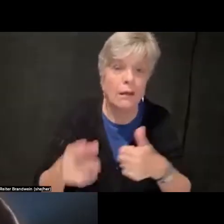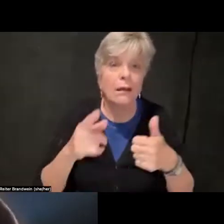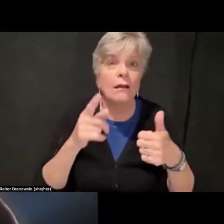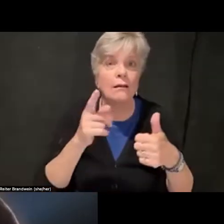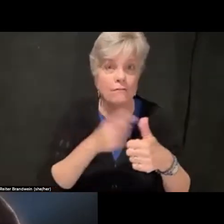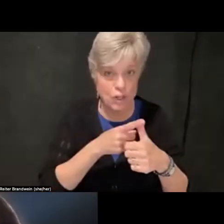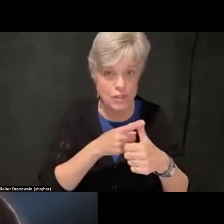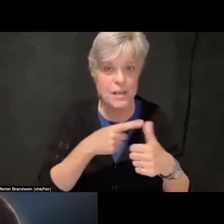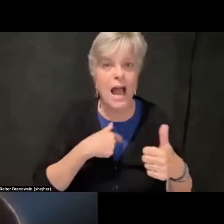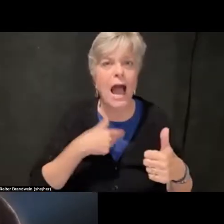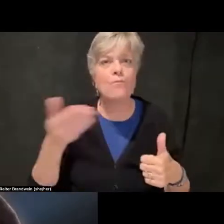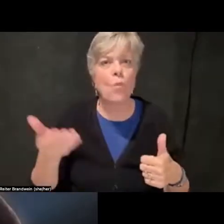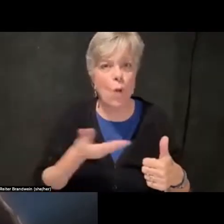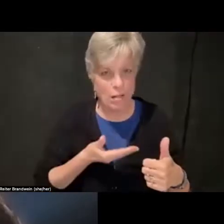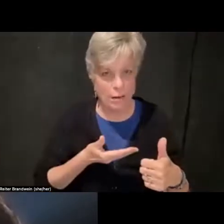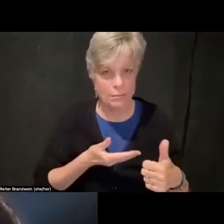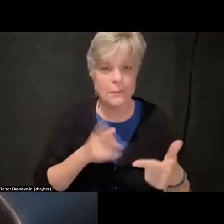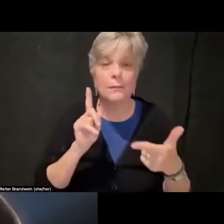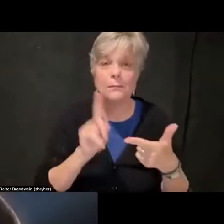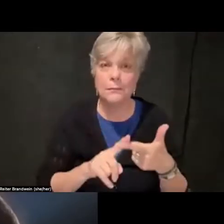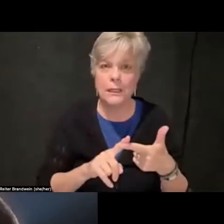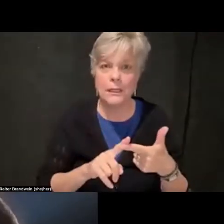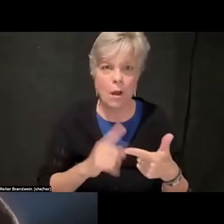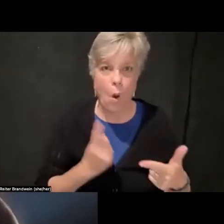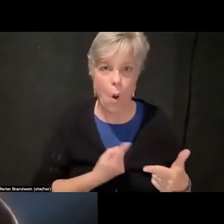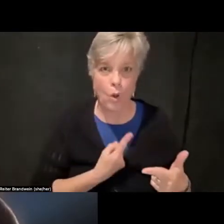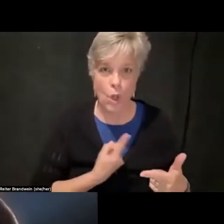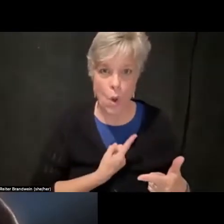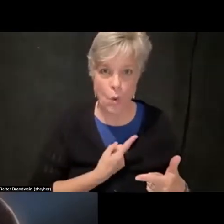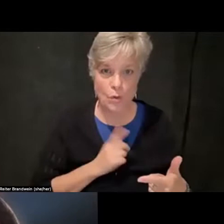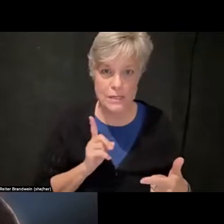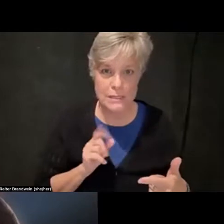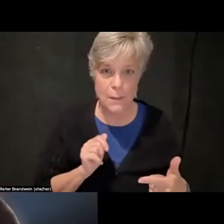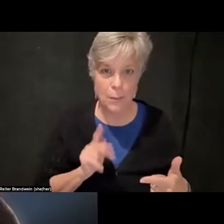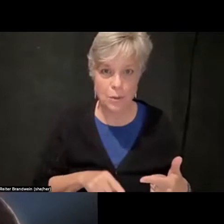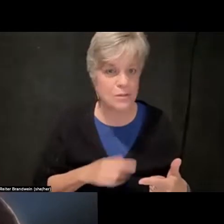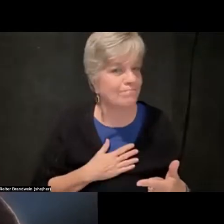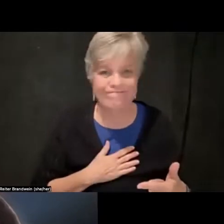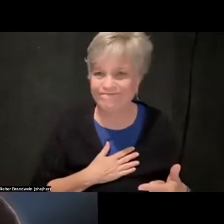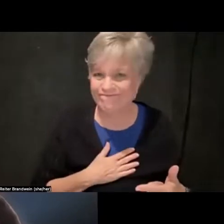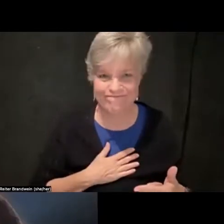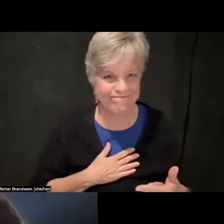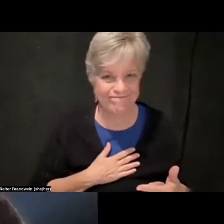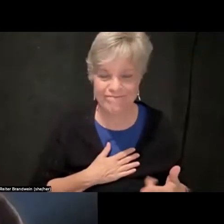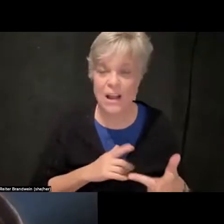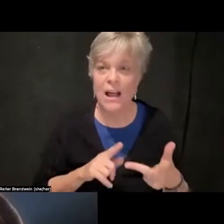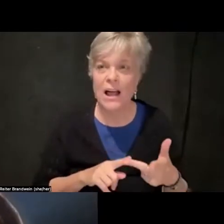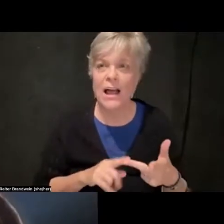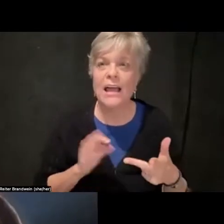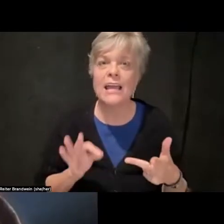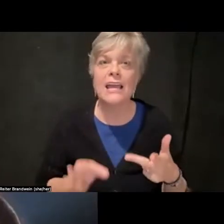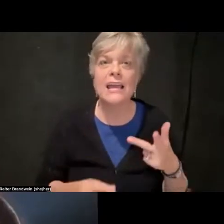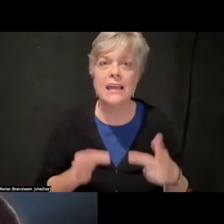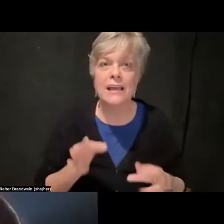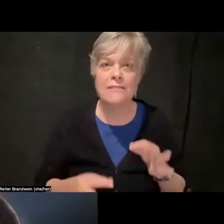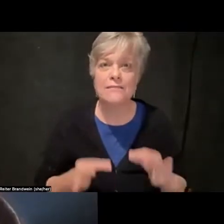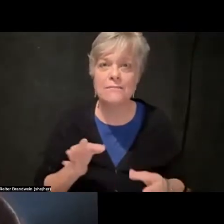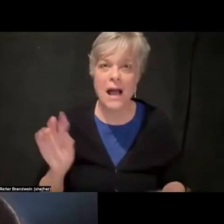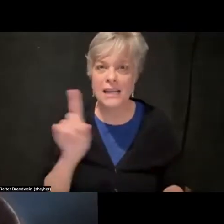B, I'm not the only person, and C, if my disability is essentially celebrated, then that's a space where you could be,